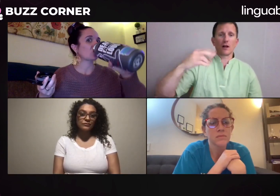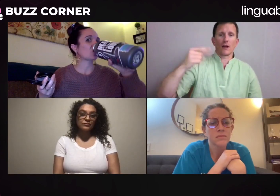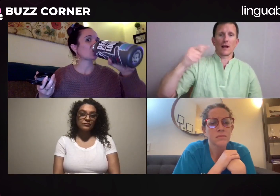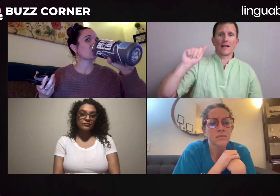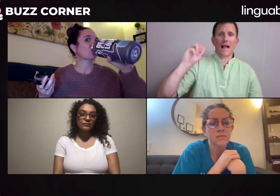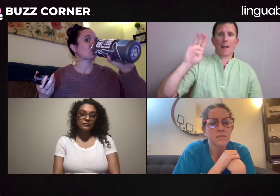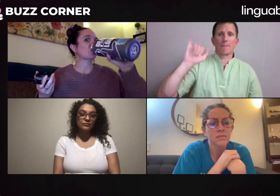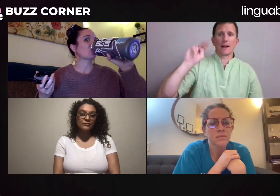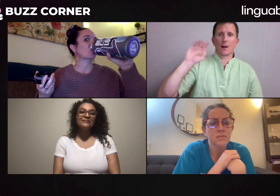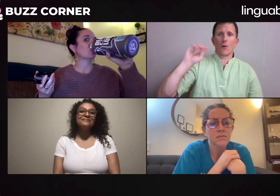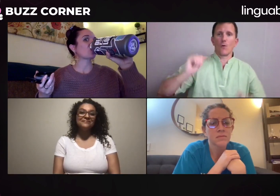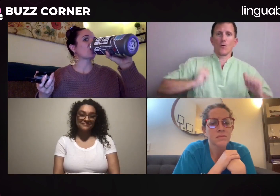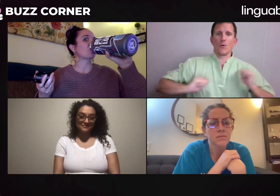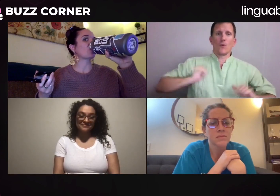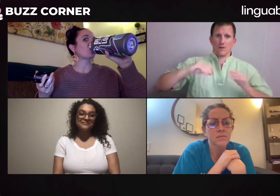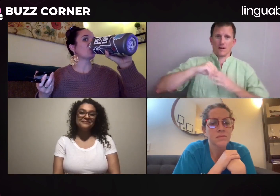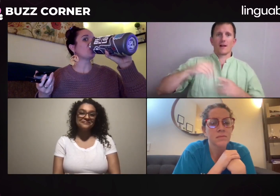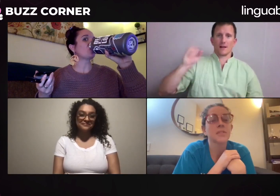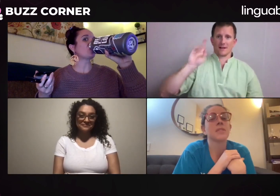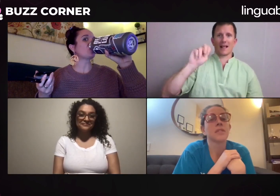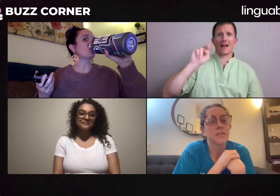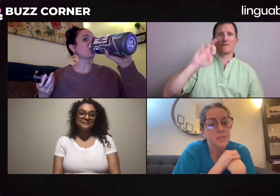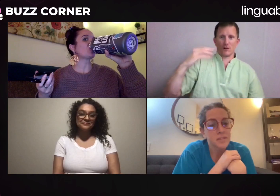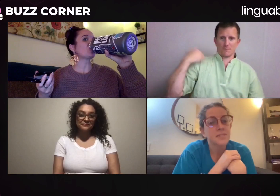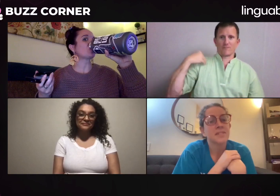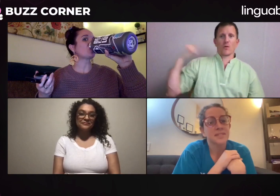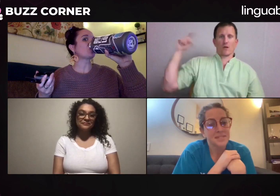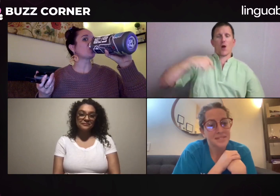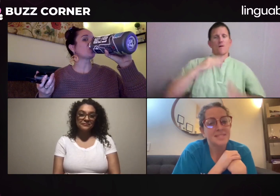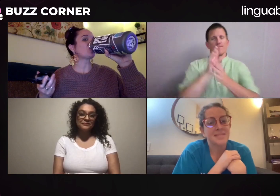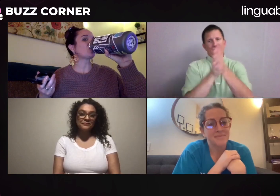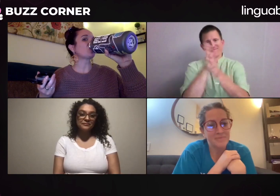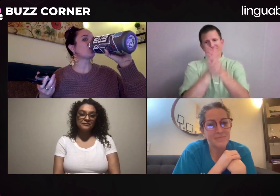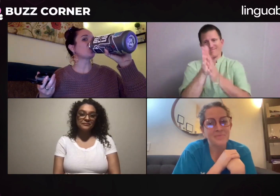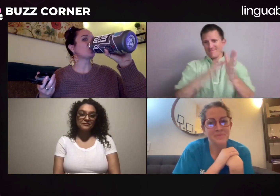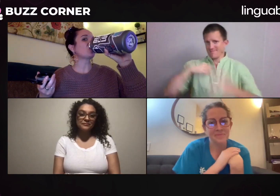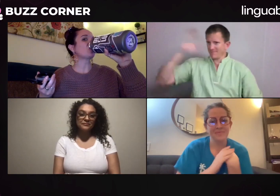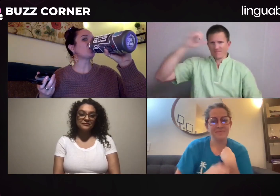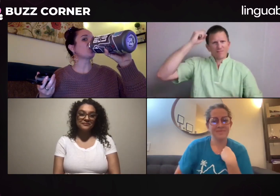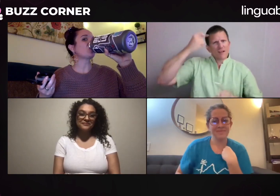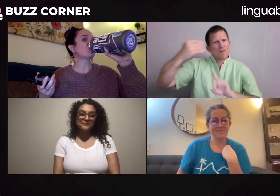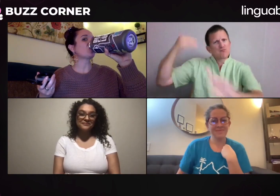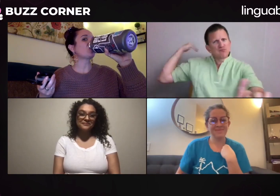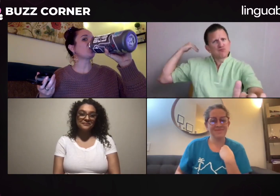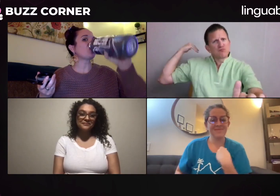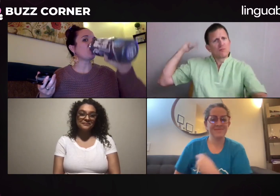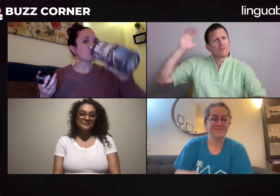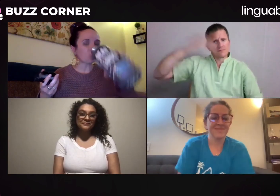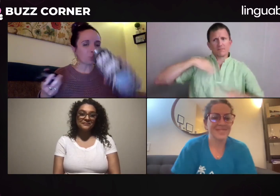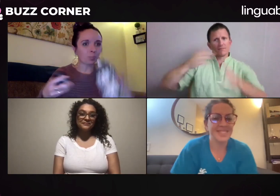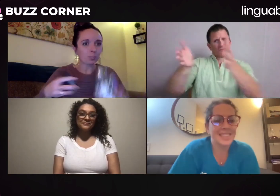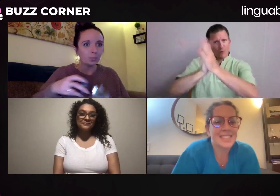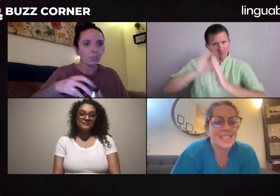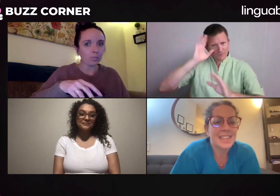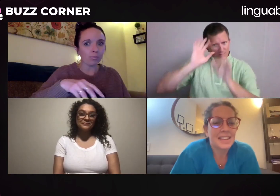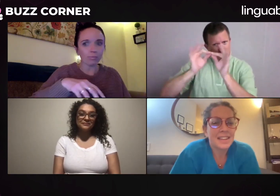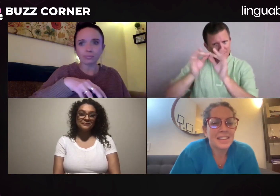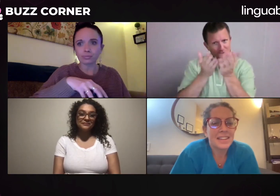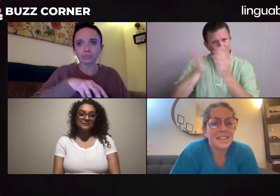I bought tickets for Childish Gambino i n Denver and I was super stoked. I was ready to go and I requested an interpreter beforehand.